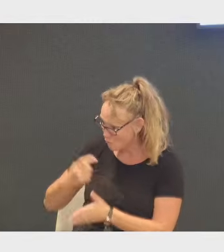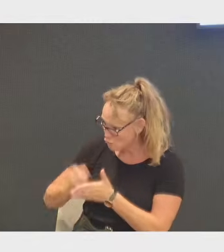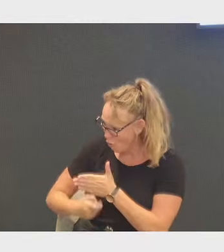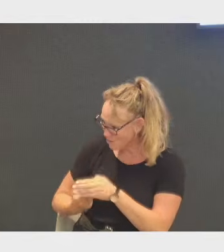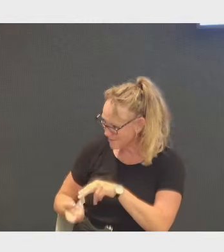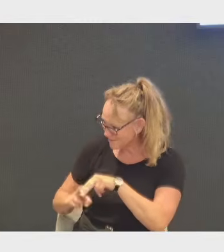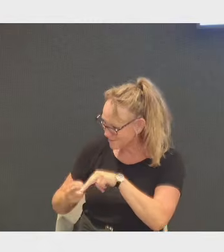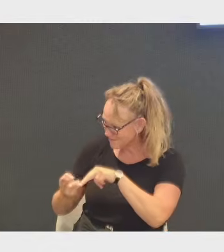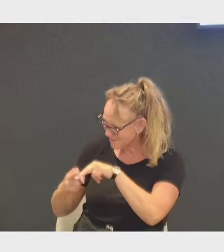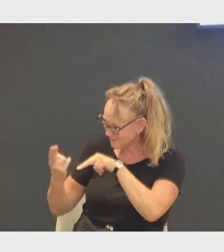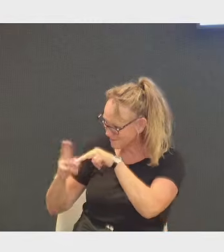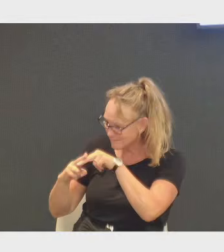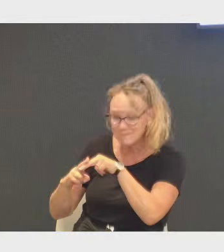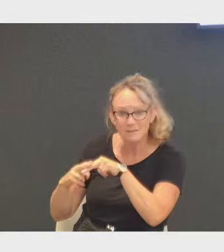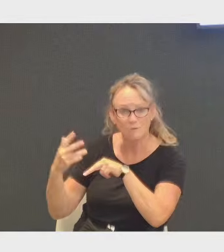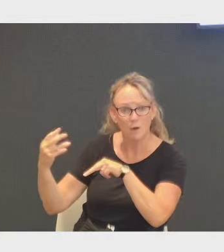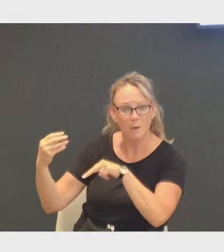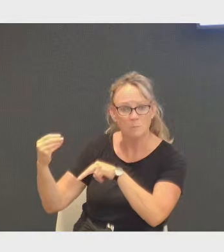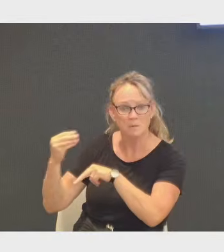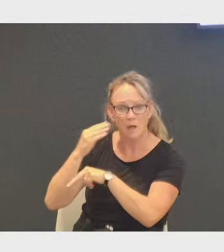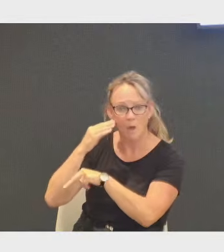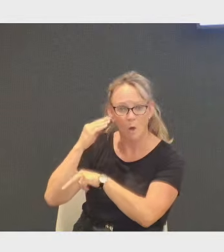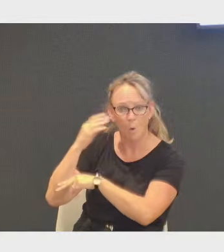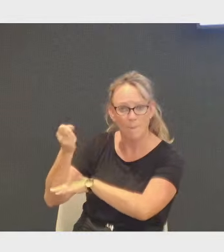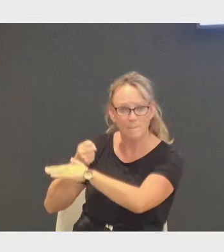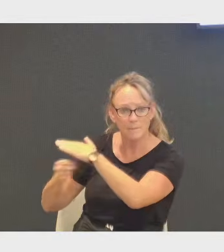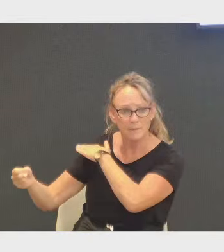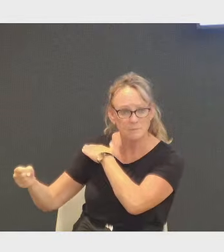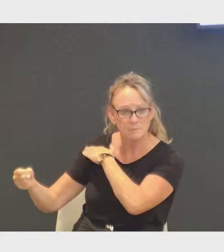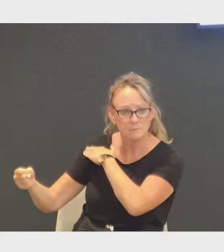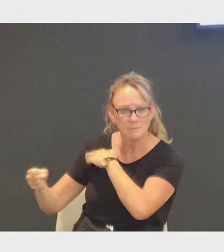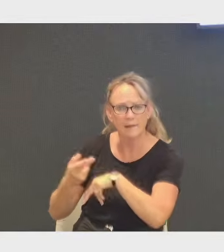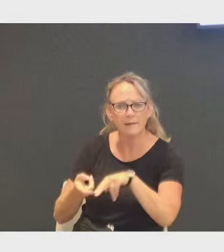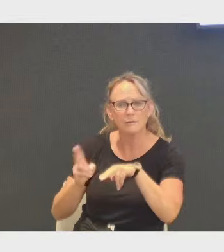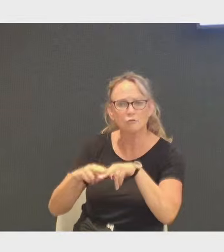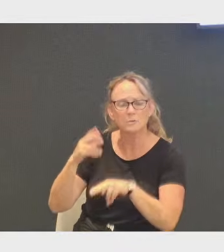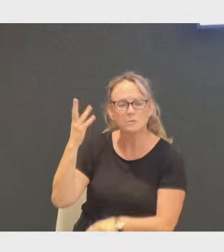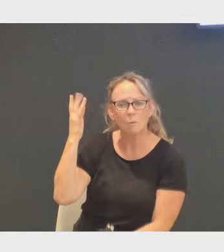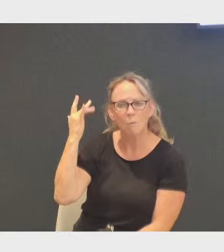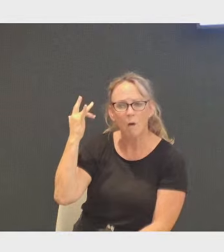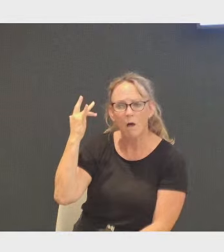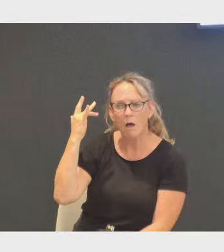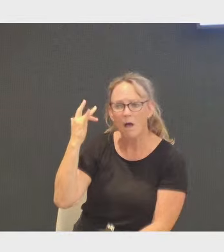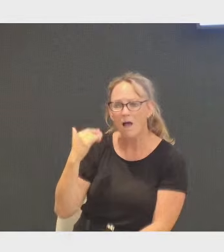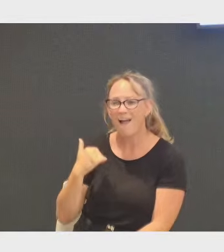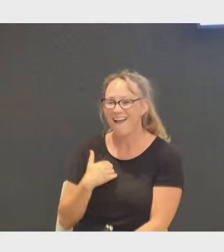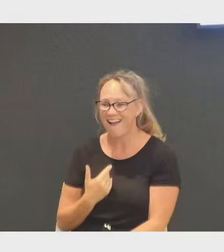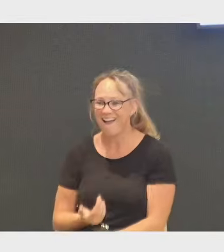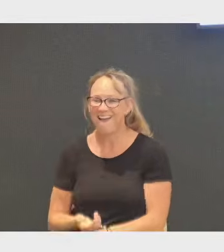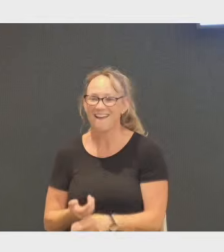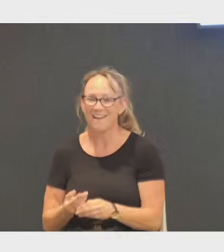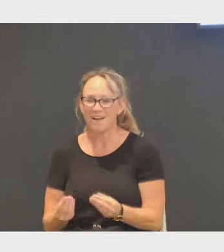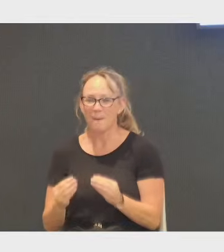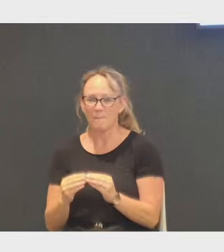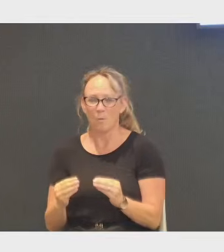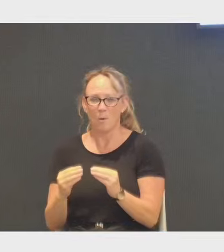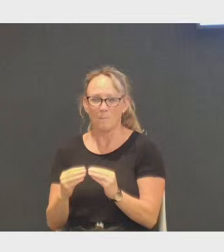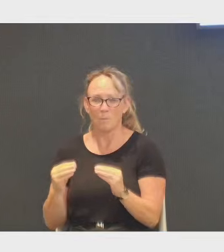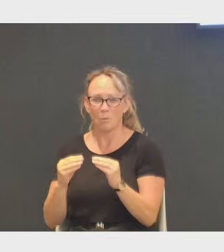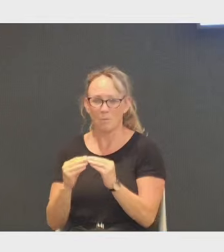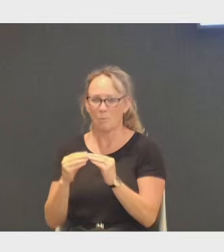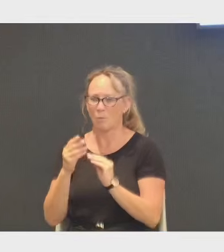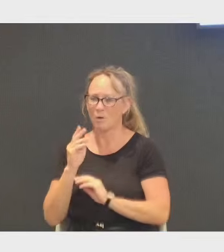home placements were driven by increased rates and a growing number of high acuity youth in placement